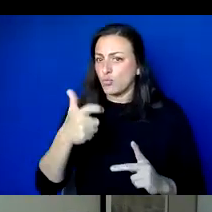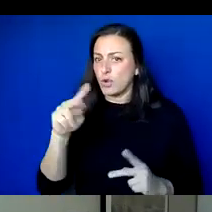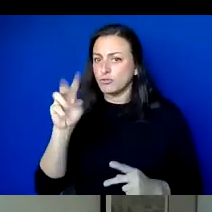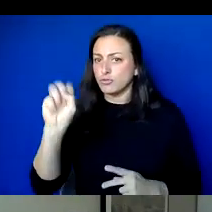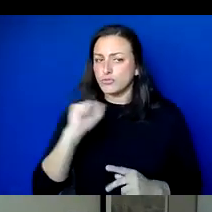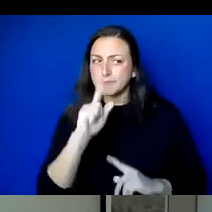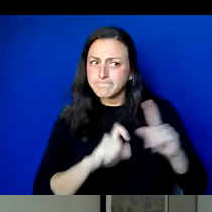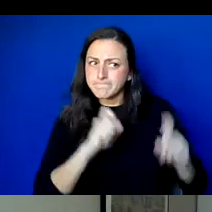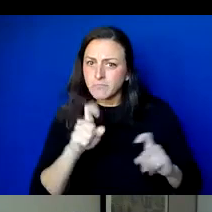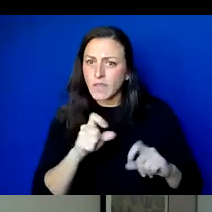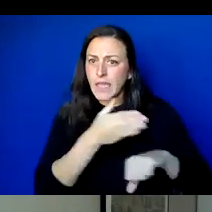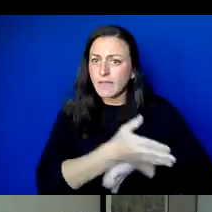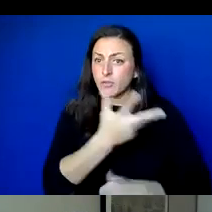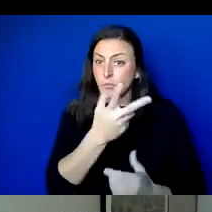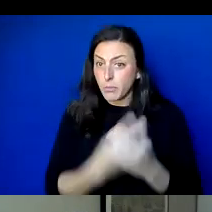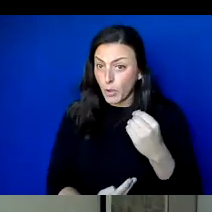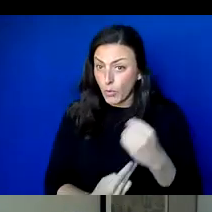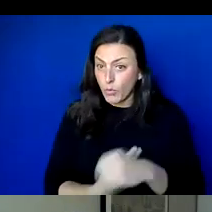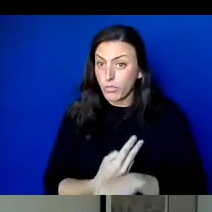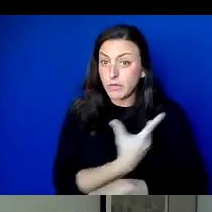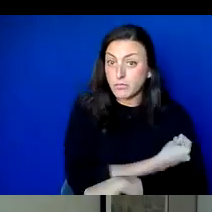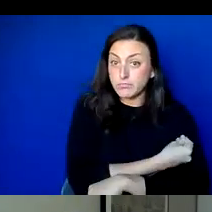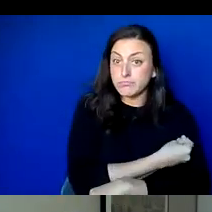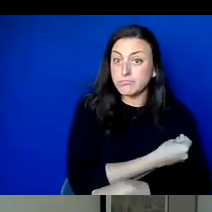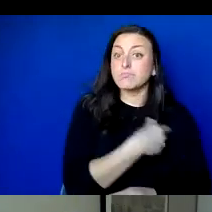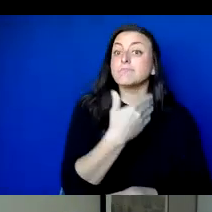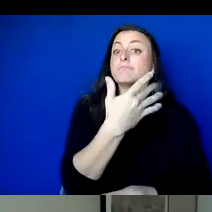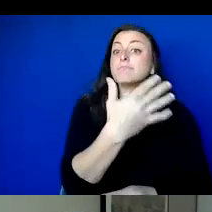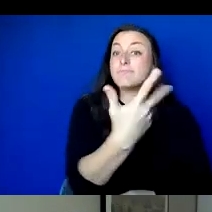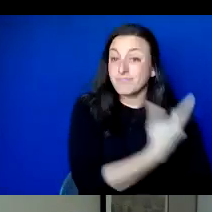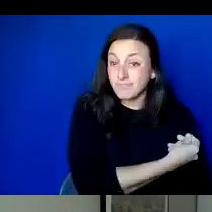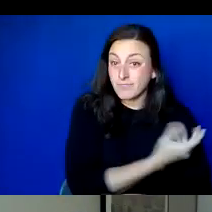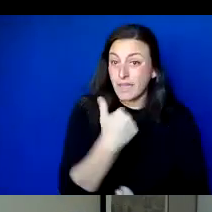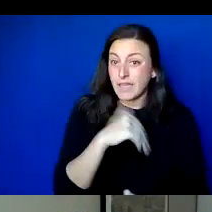after both vaccines have been administered, when will regular visitation start up again?